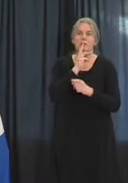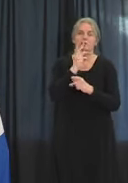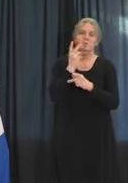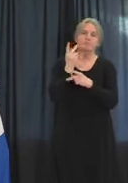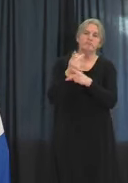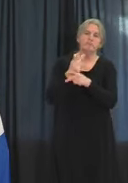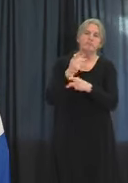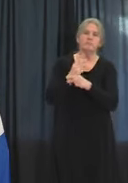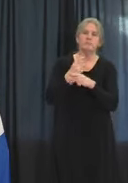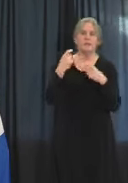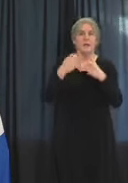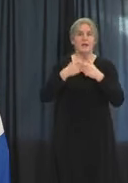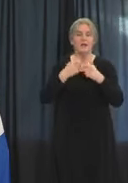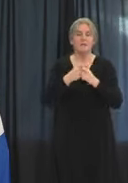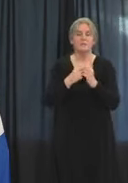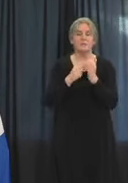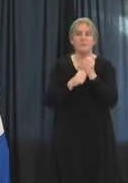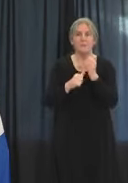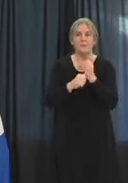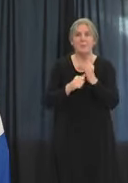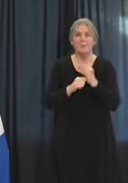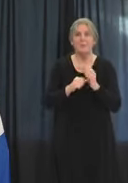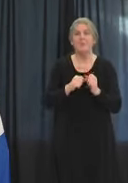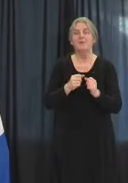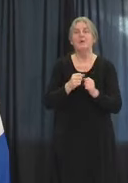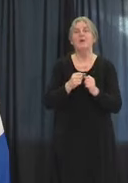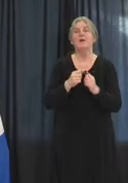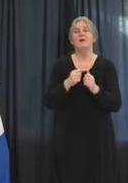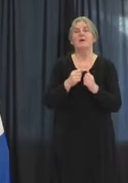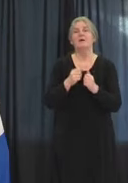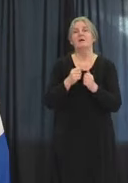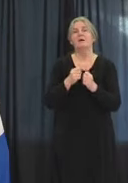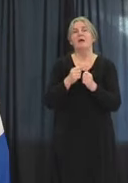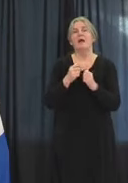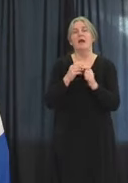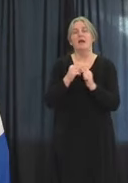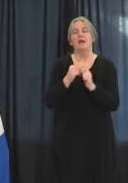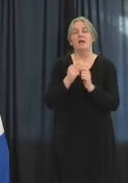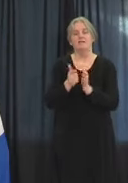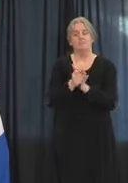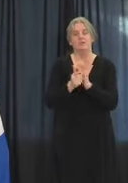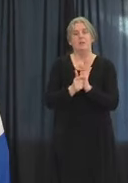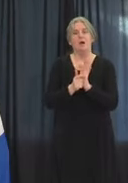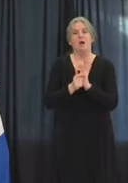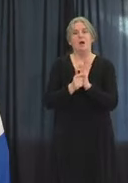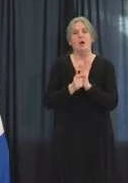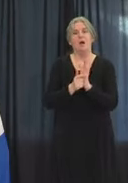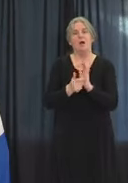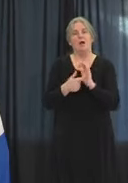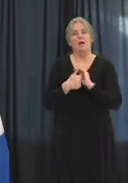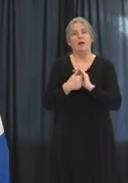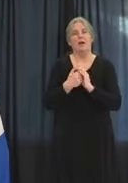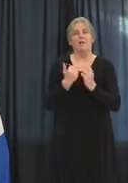water supplies, electrical power, and sewage disposal, assist in law enforcement,